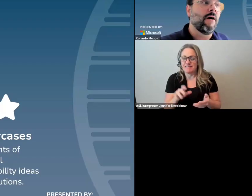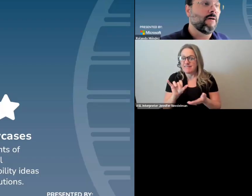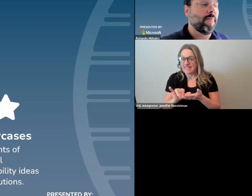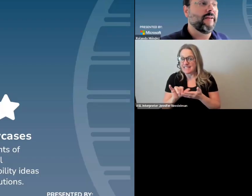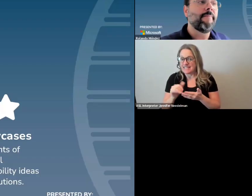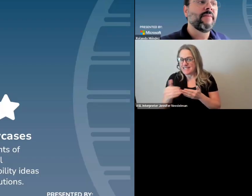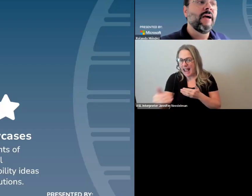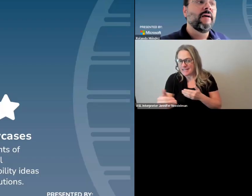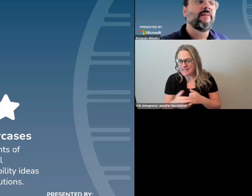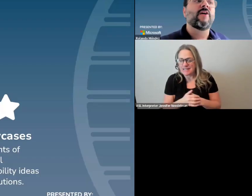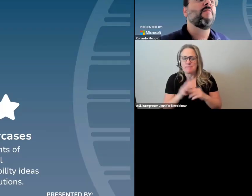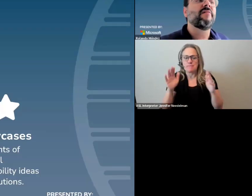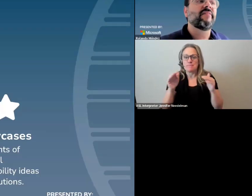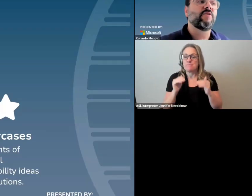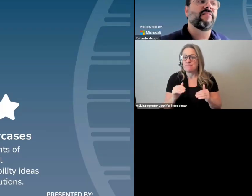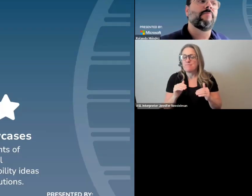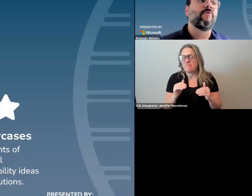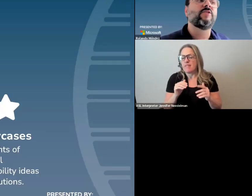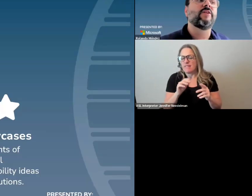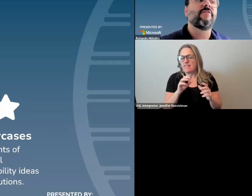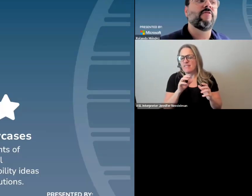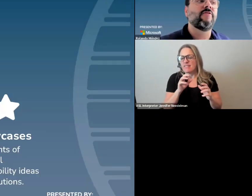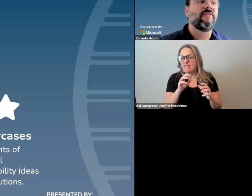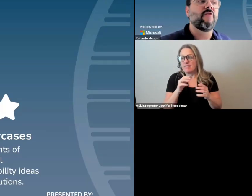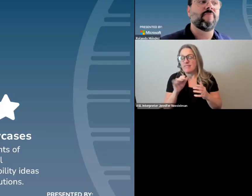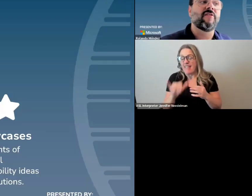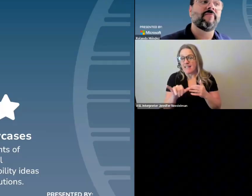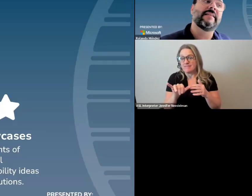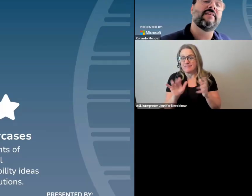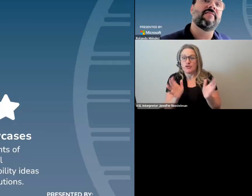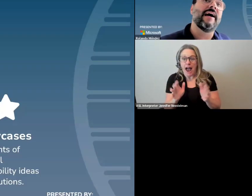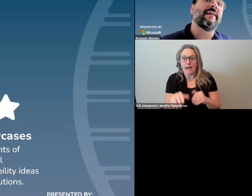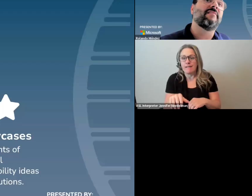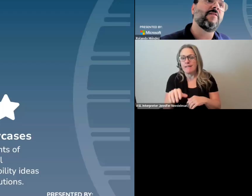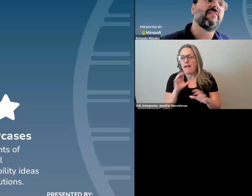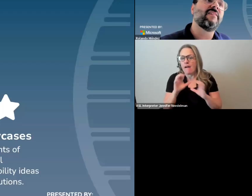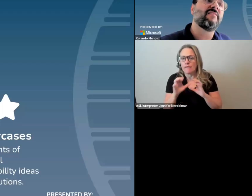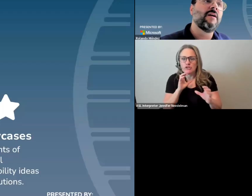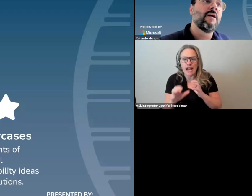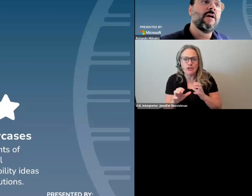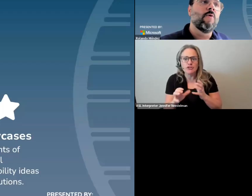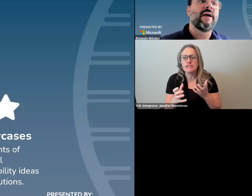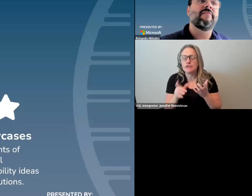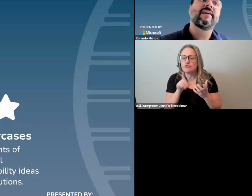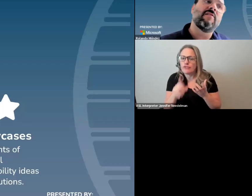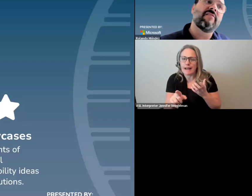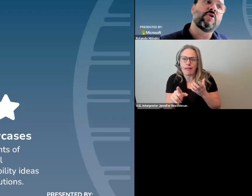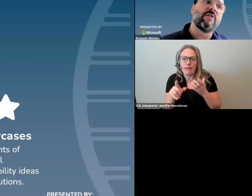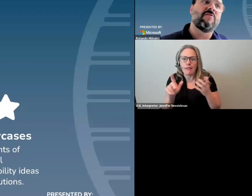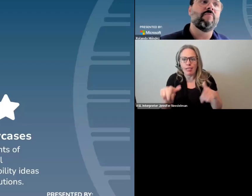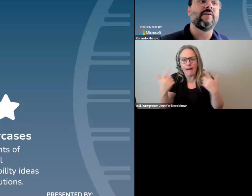come coming up that are conversations that bring together diverse perspectives and experiences. We have skill sessions